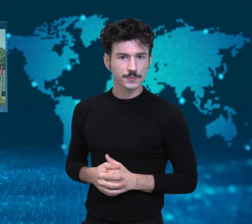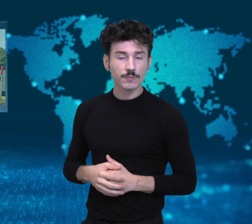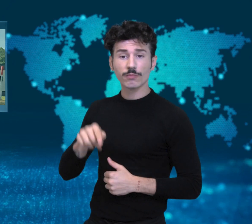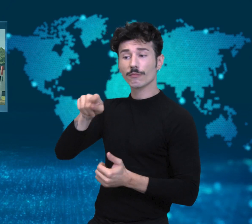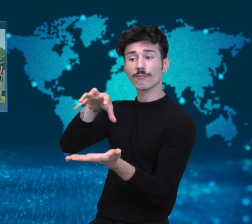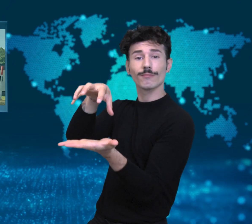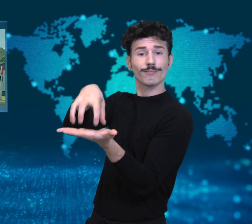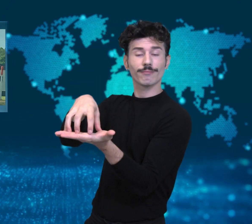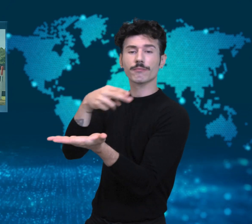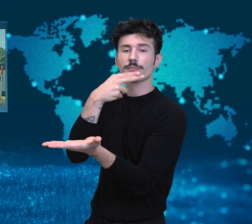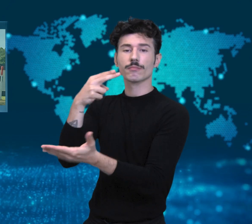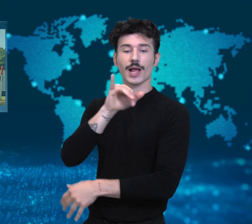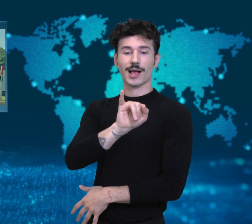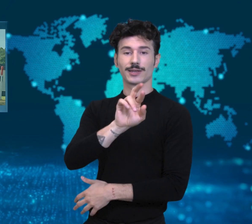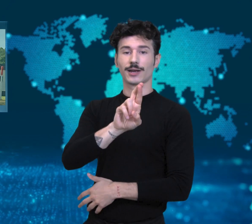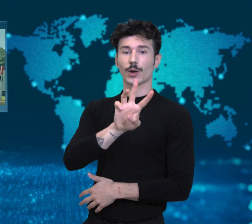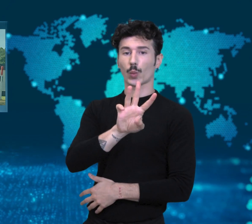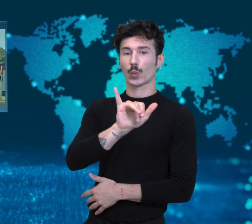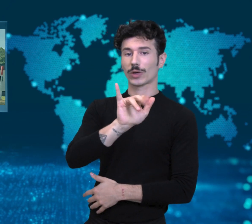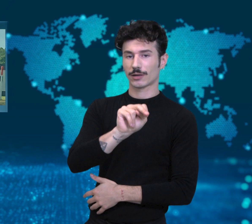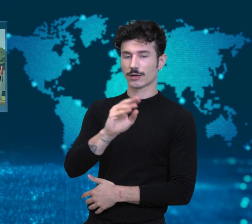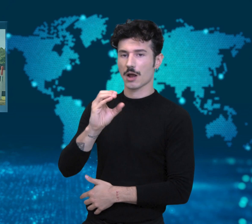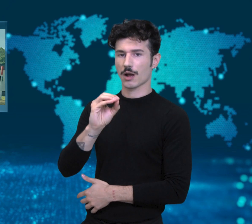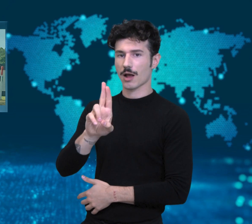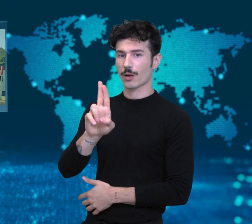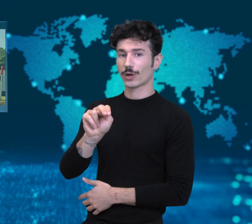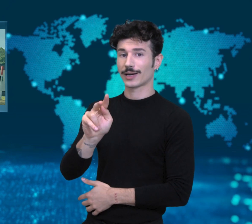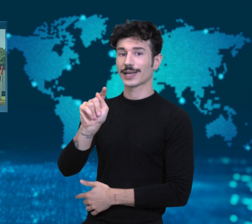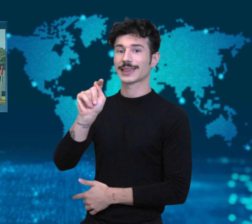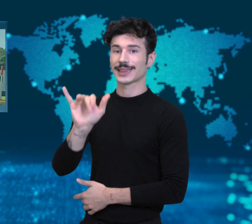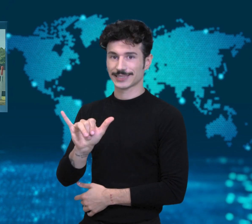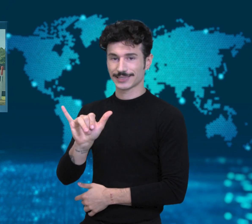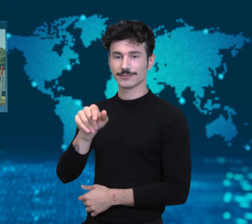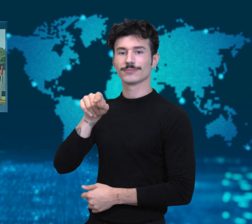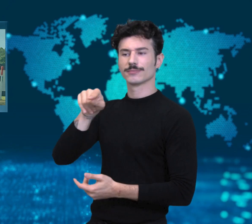The center, Irwin County Detention Center,